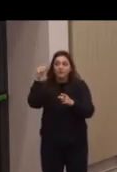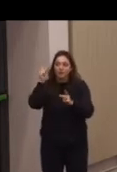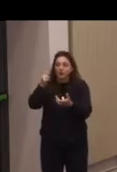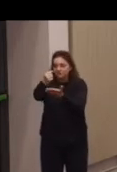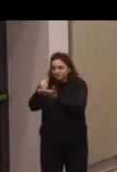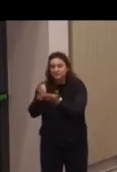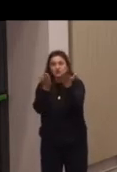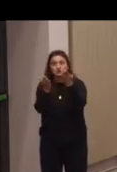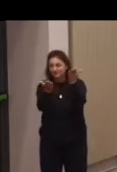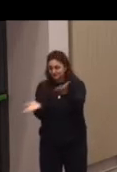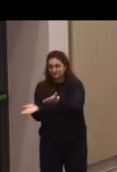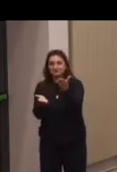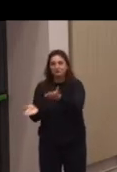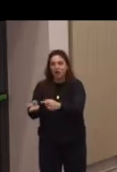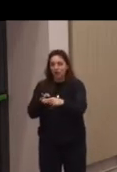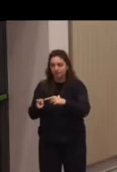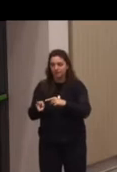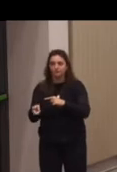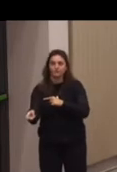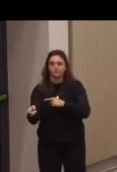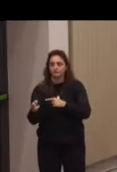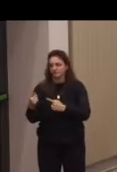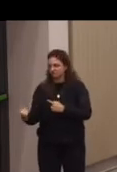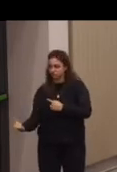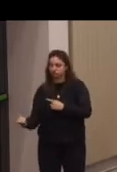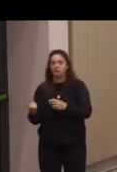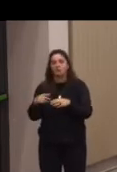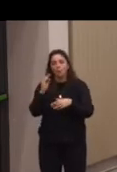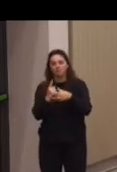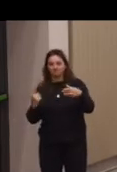be placed under increased stress where there are those service disruptions.